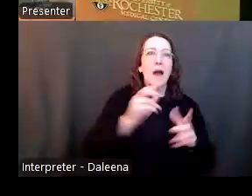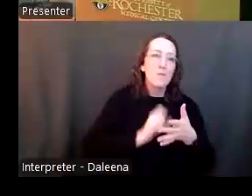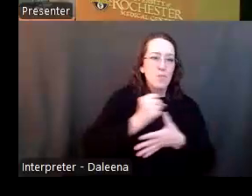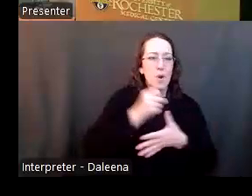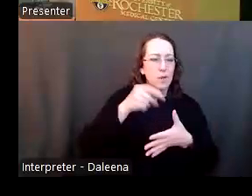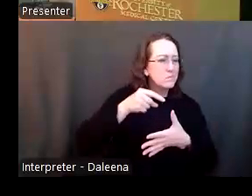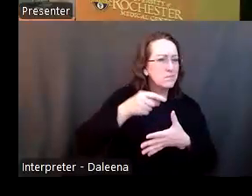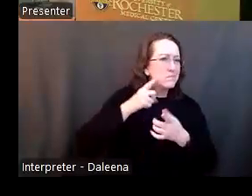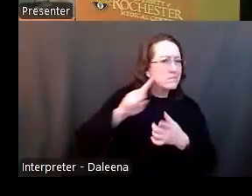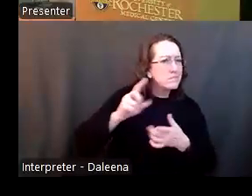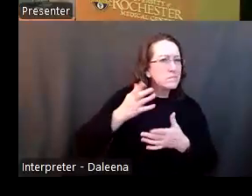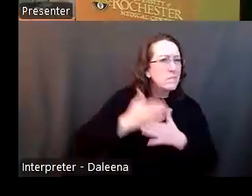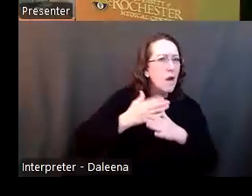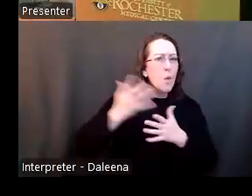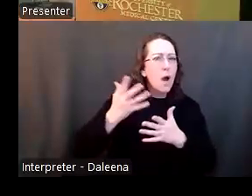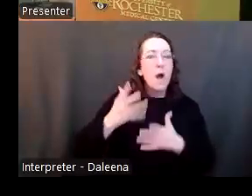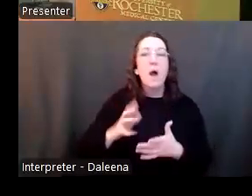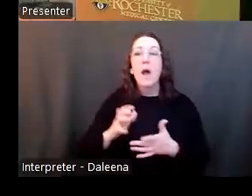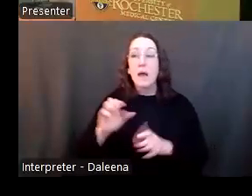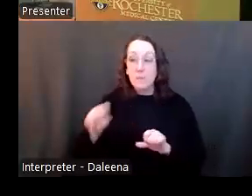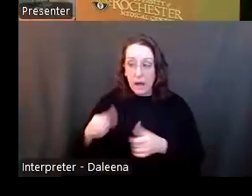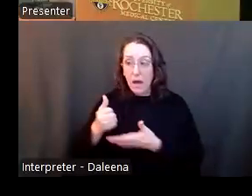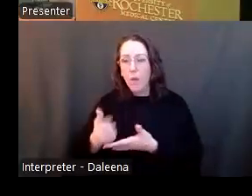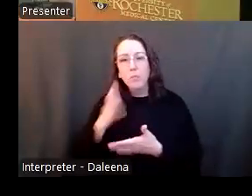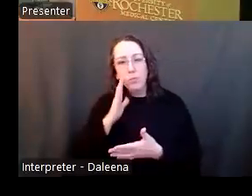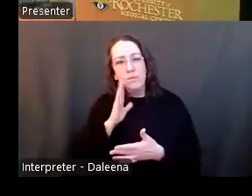do will help them you know certainly uh the way that things are that we don't always have